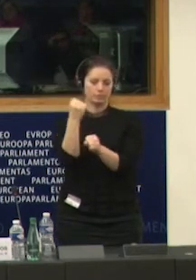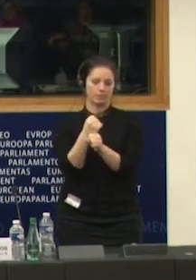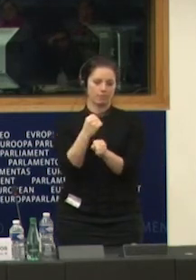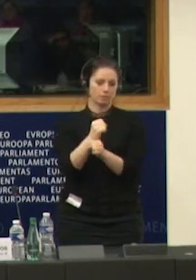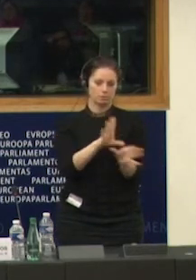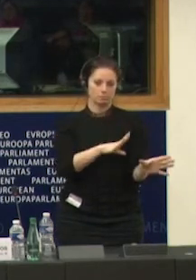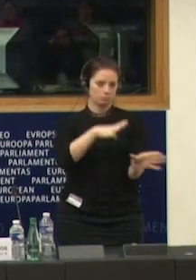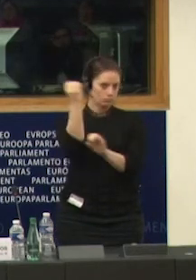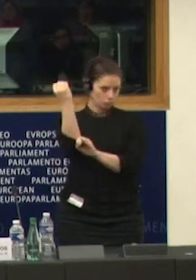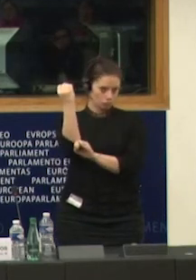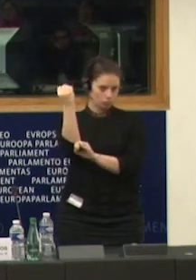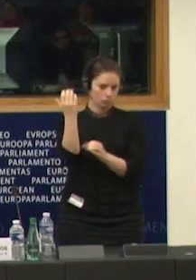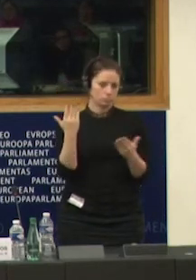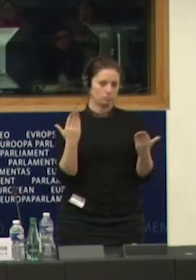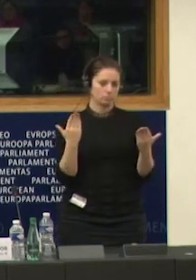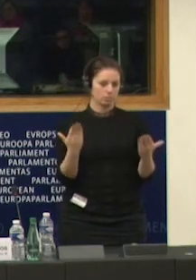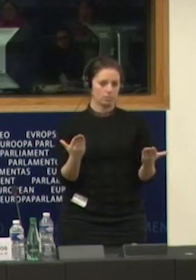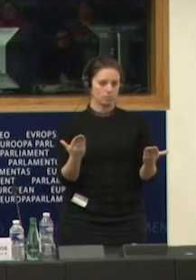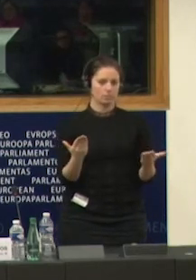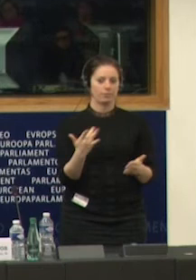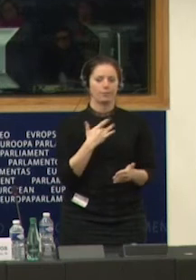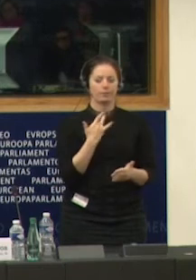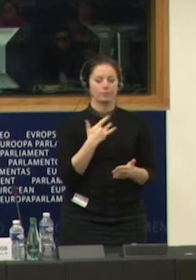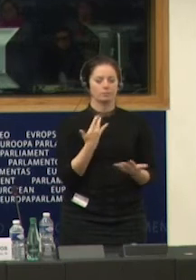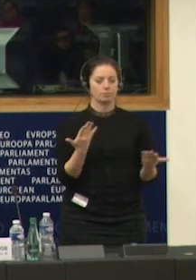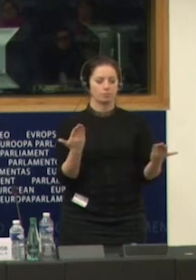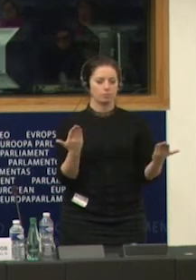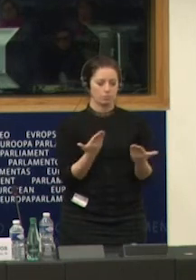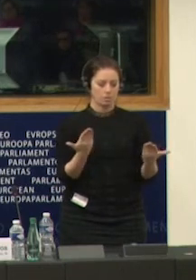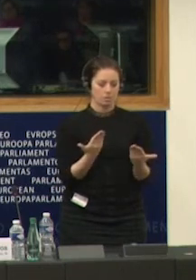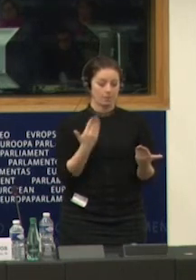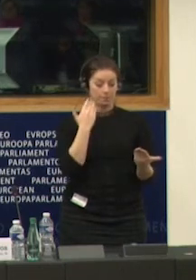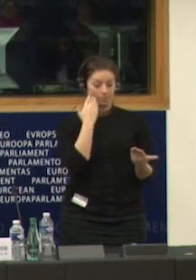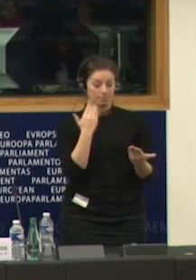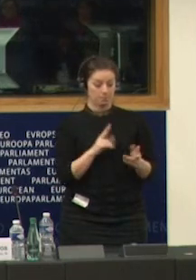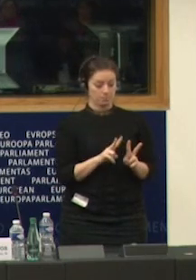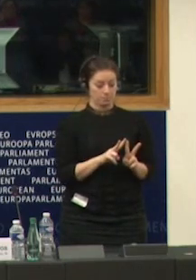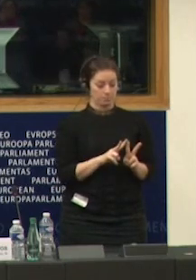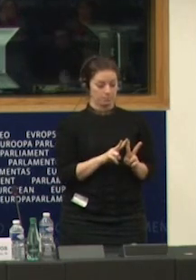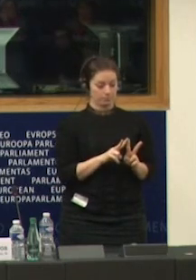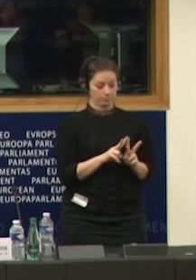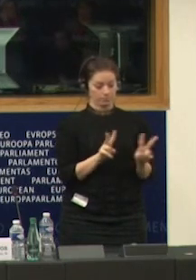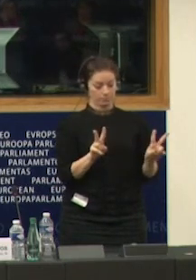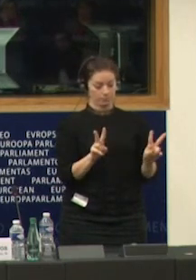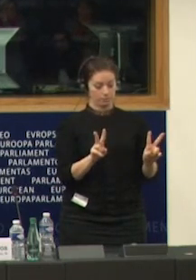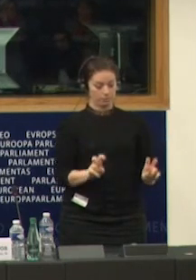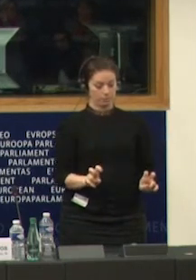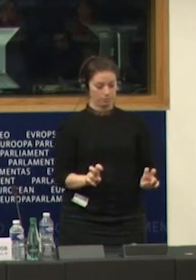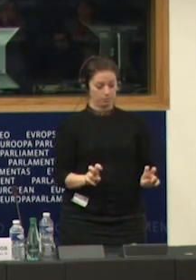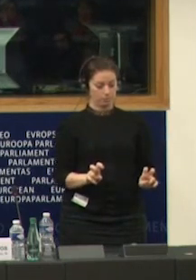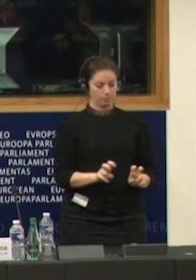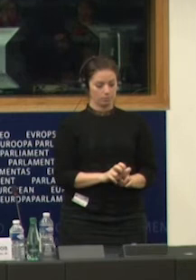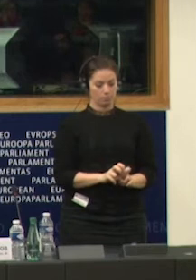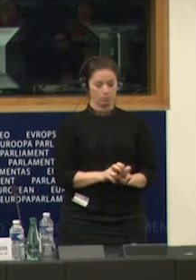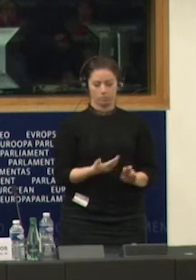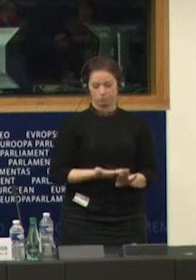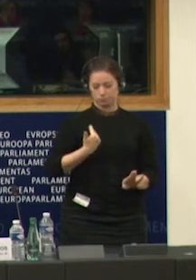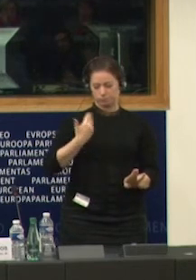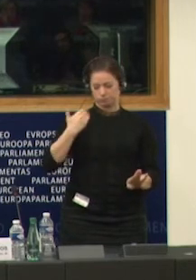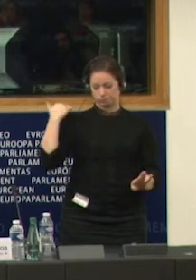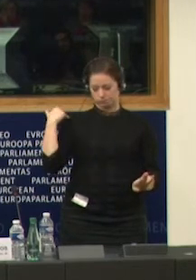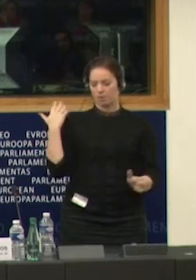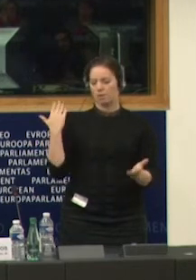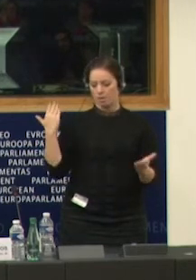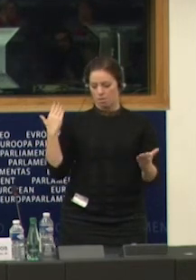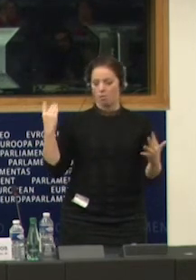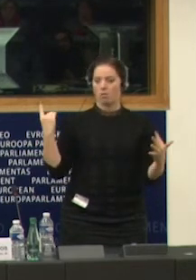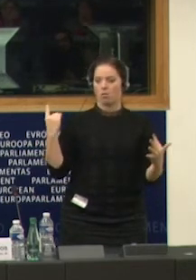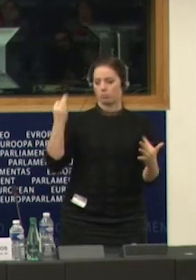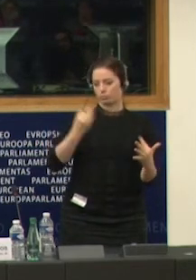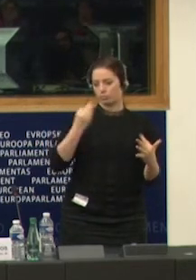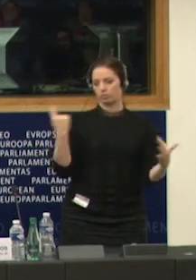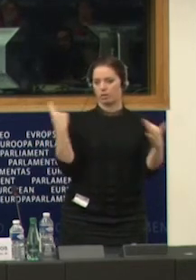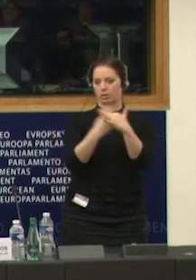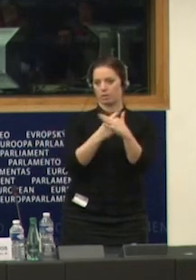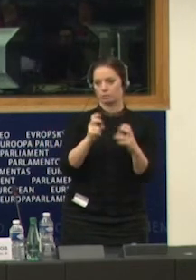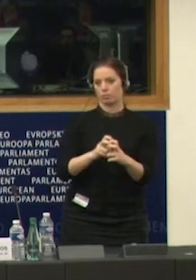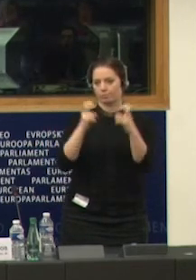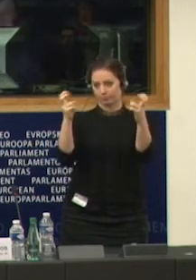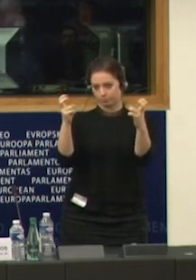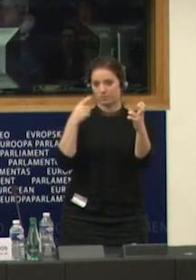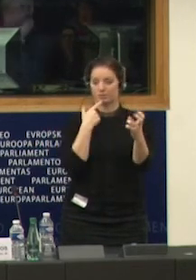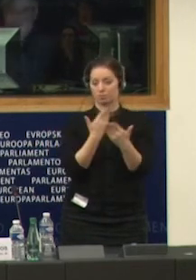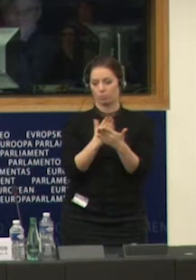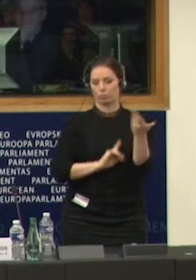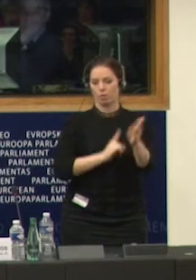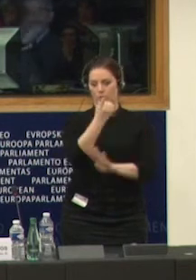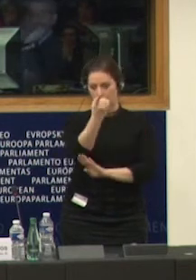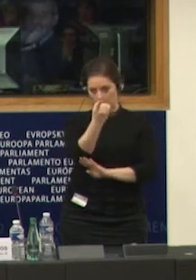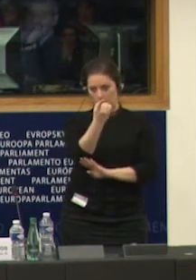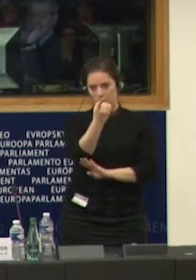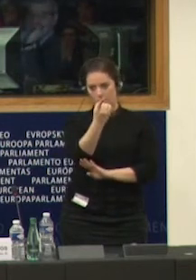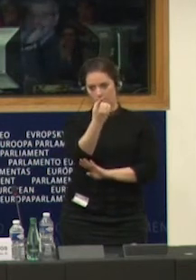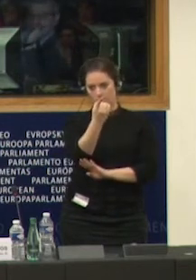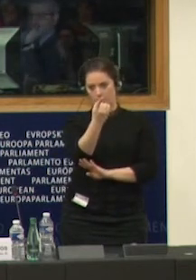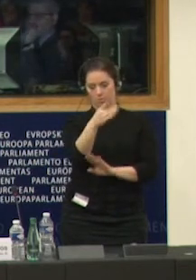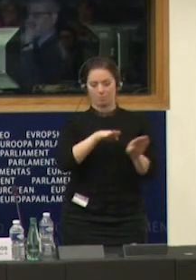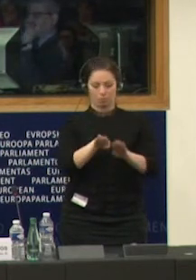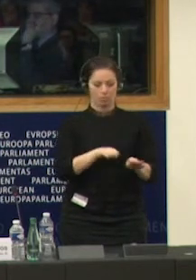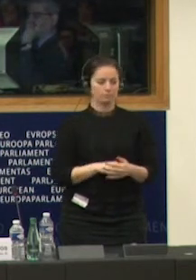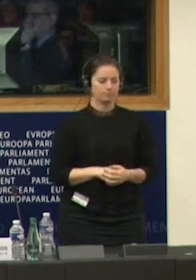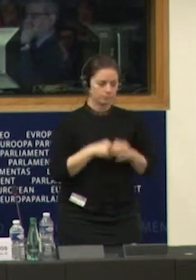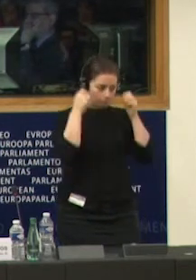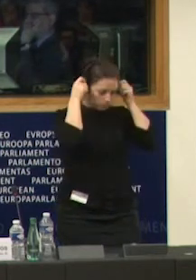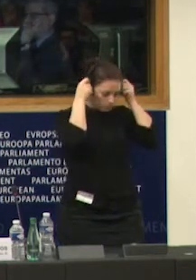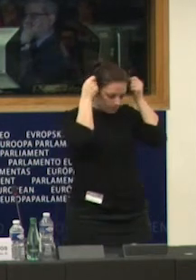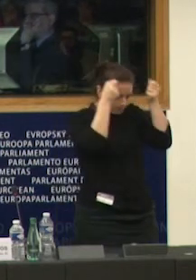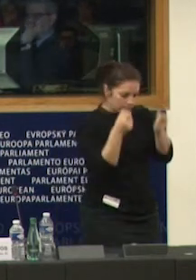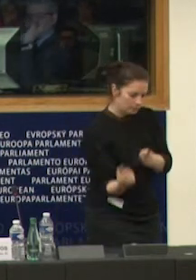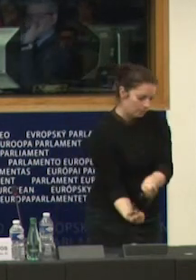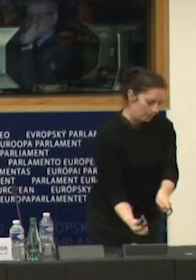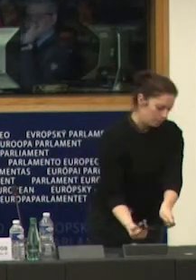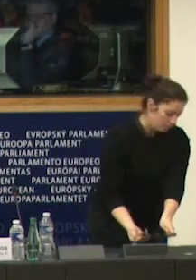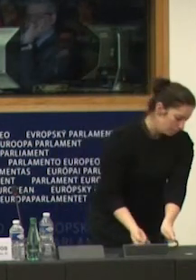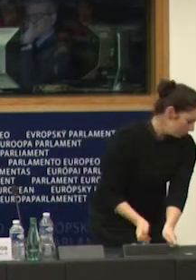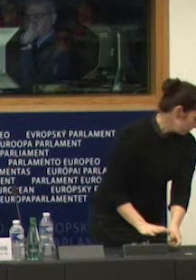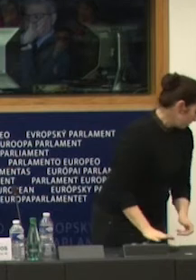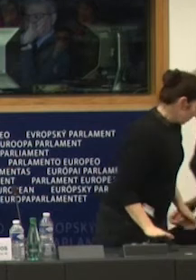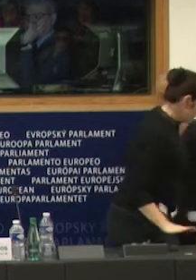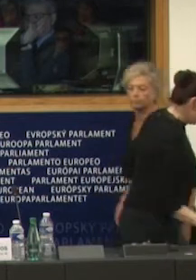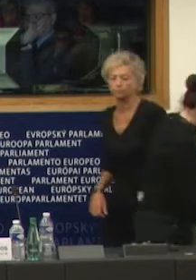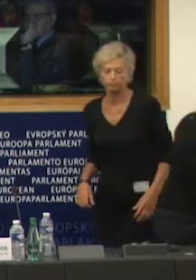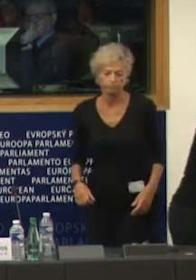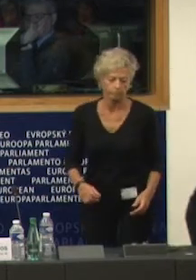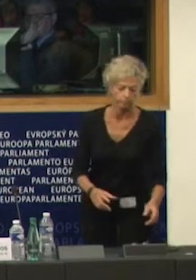Parallel to this the number of young people with psychological conditions is also growing constantly. Another fact which is very